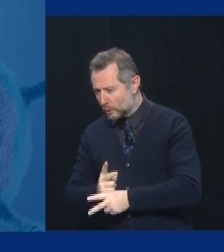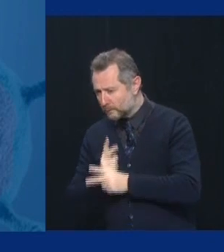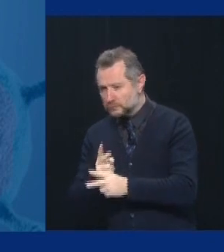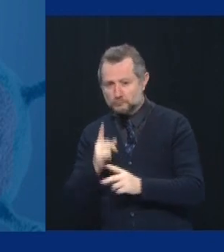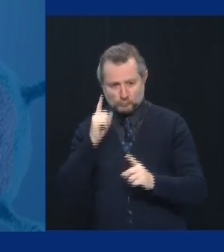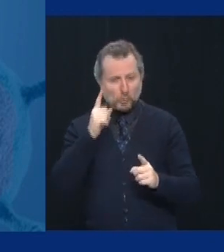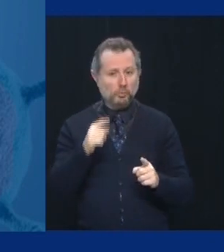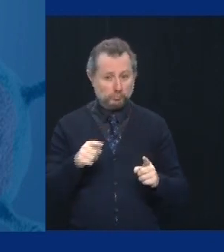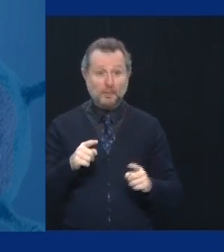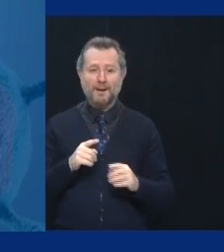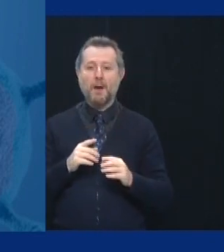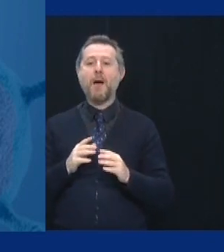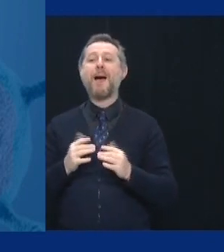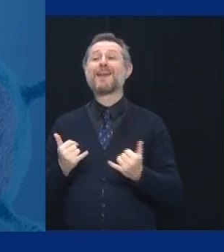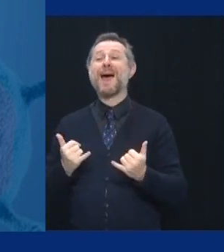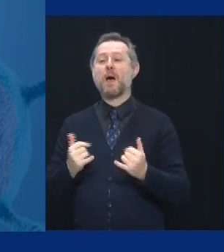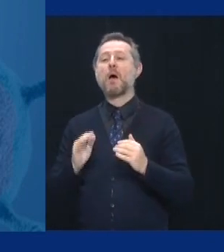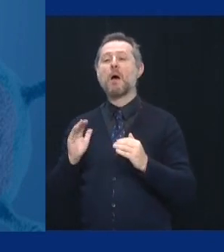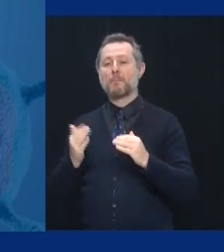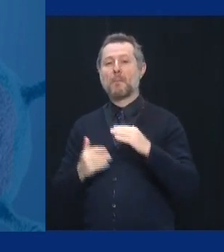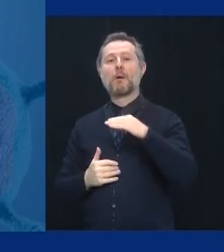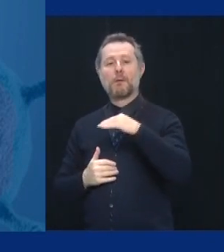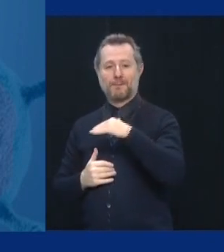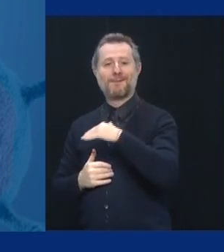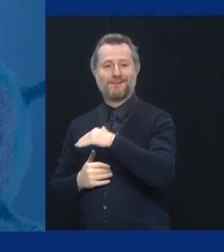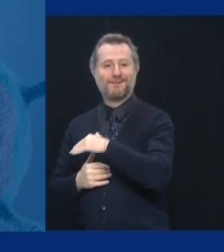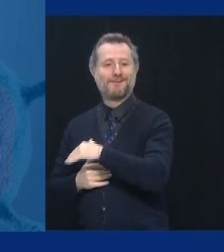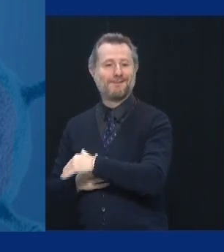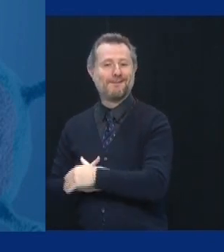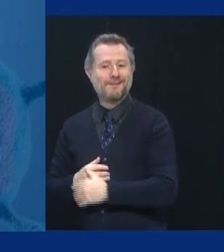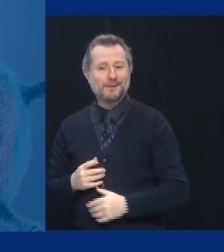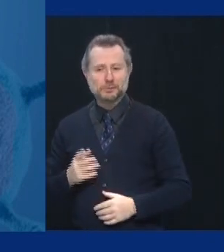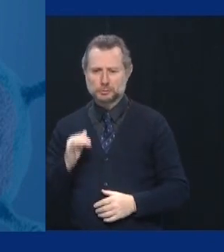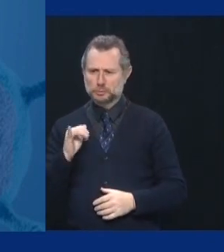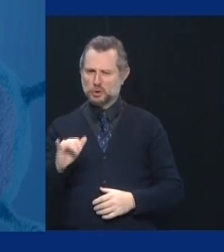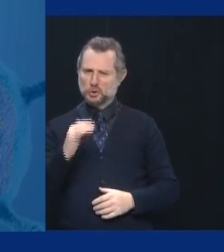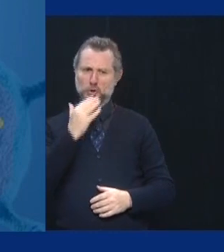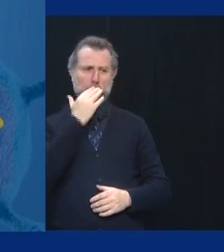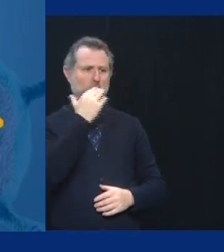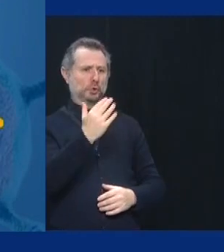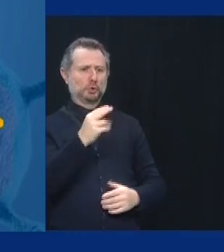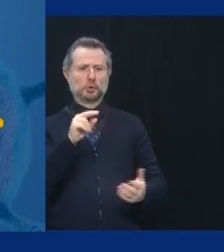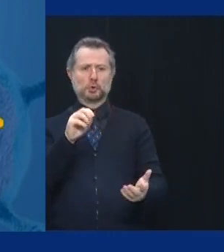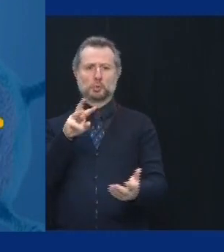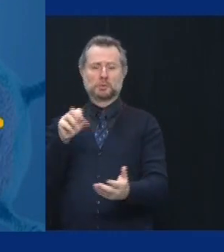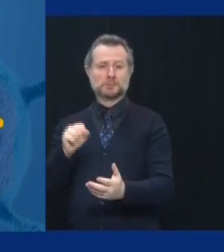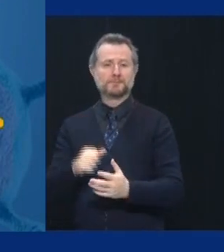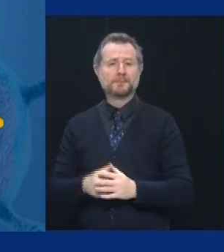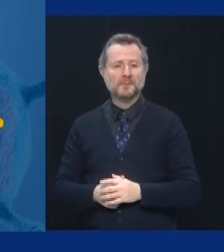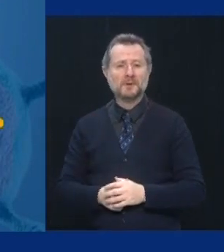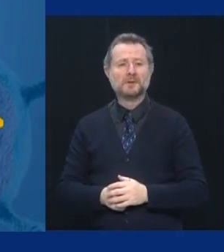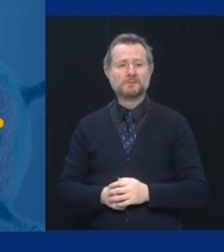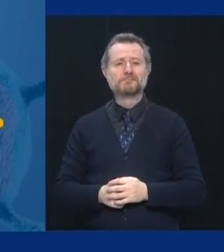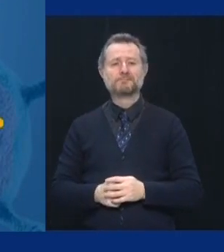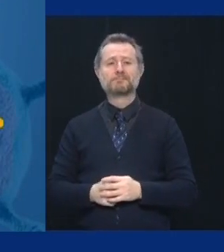THE NUMBER GOES UP, DEPENDING BY REGION AND HOW SMART AND CAREFUL PEOPLE WERE. THEN PLATEAUED, AND IT LOOKS